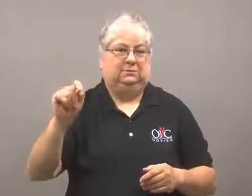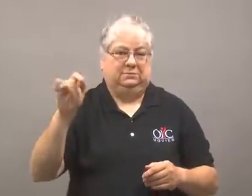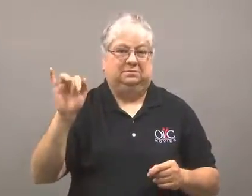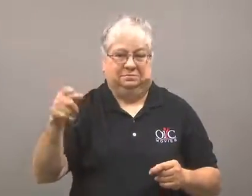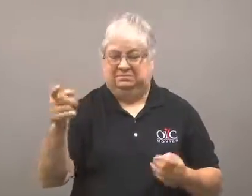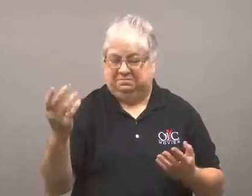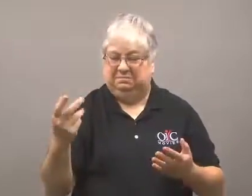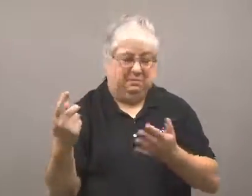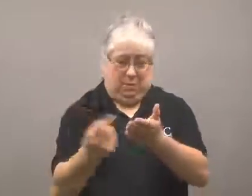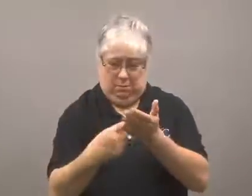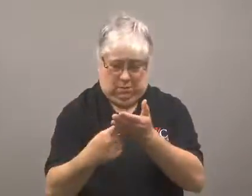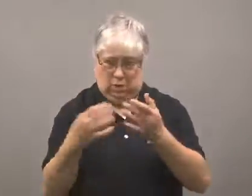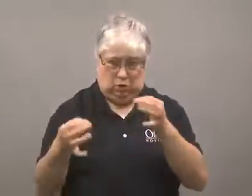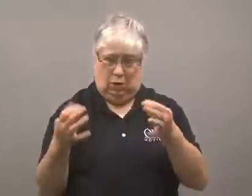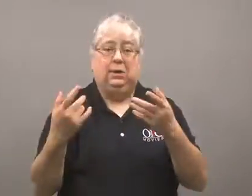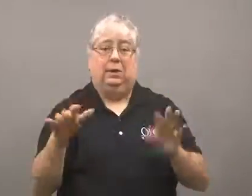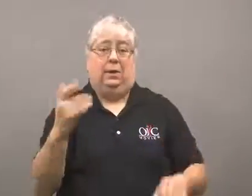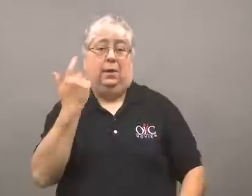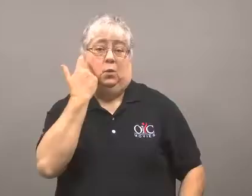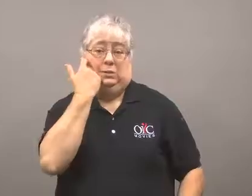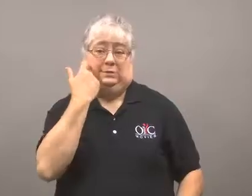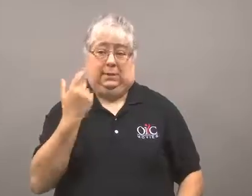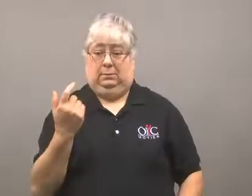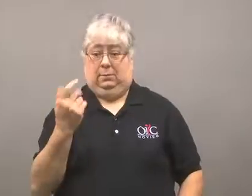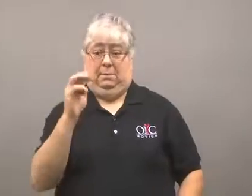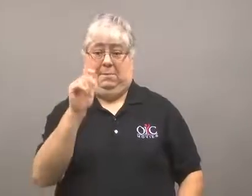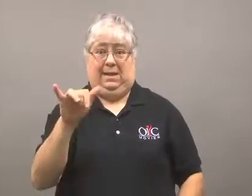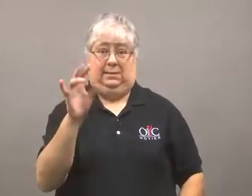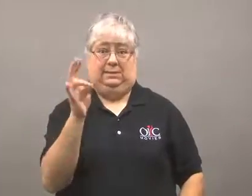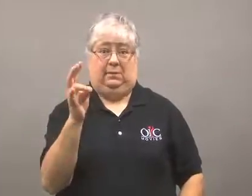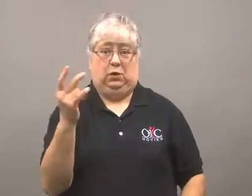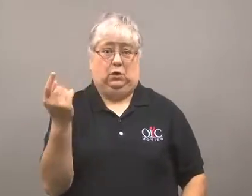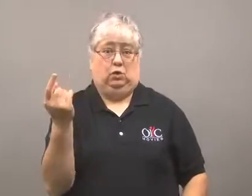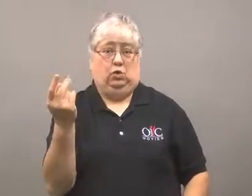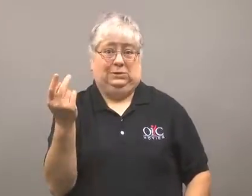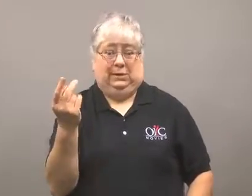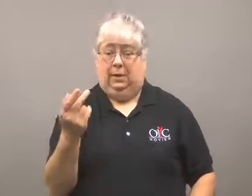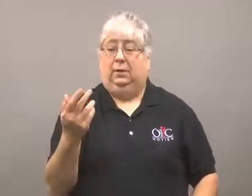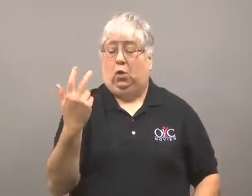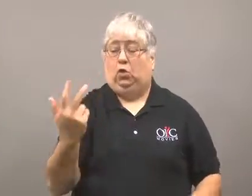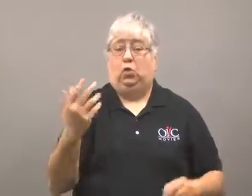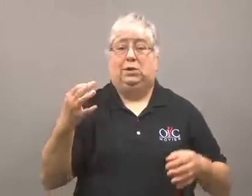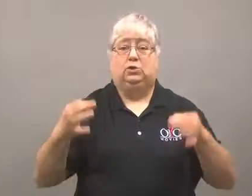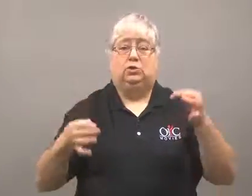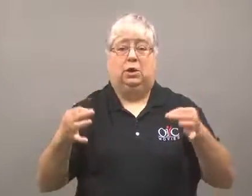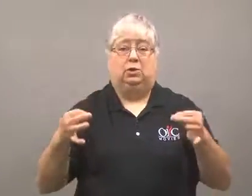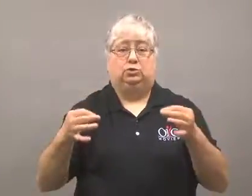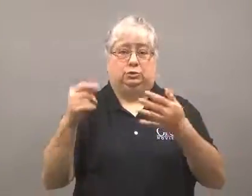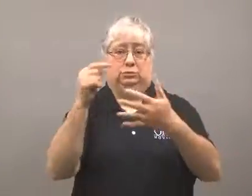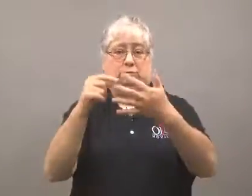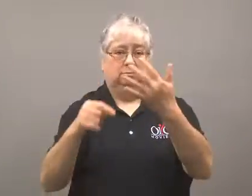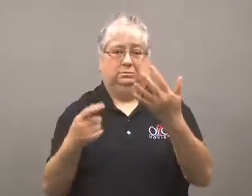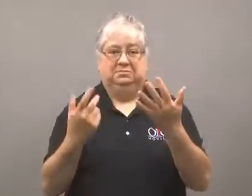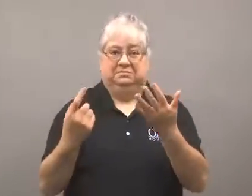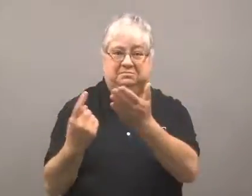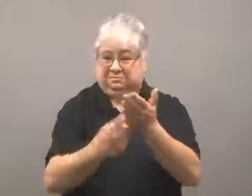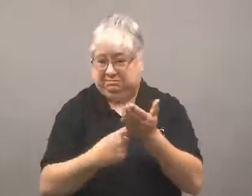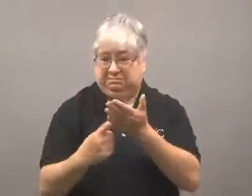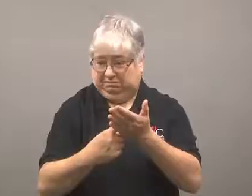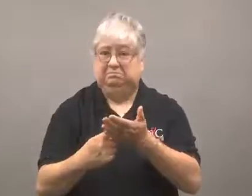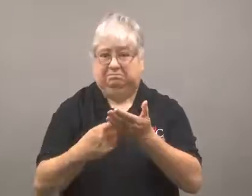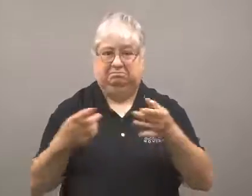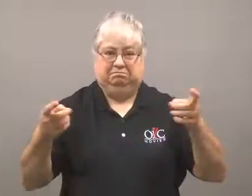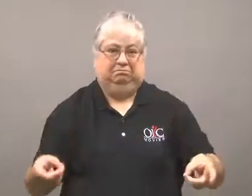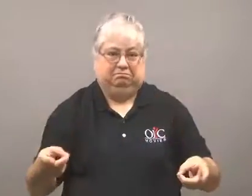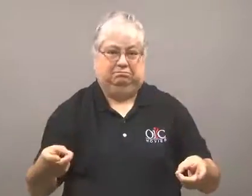A three judge panel made a decision on Thursday, May 7.